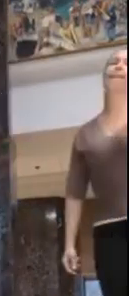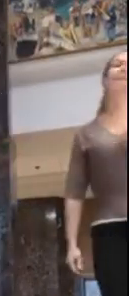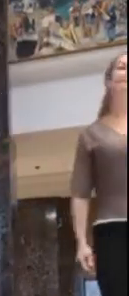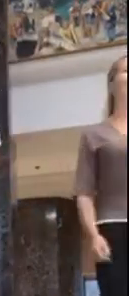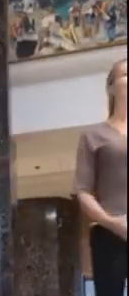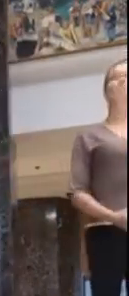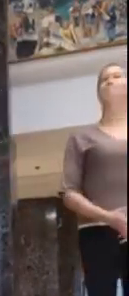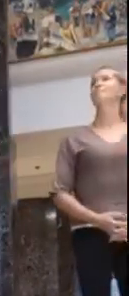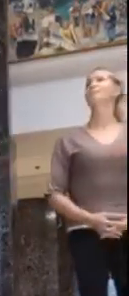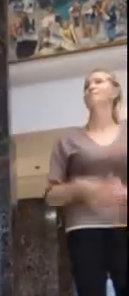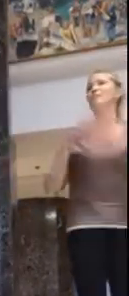Thank you Andrea.